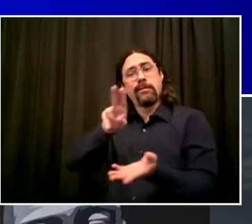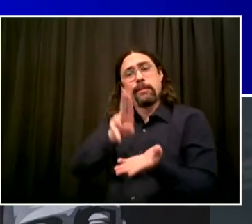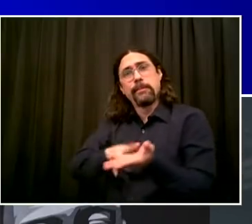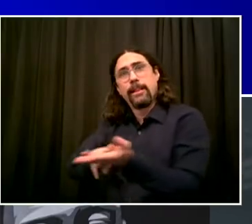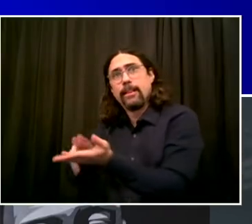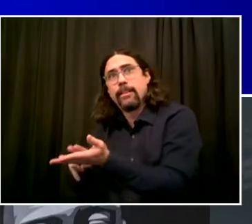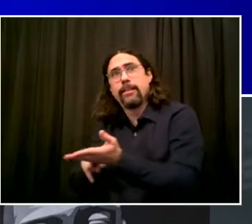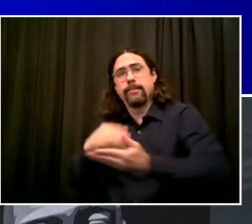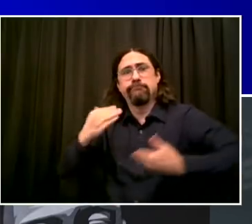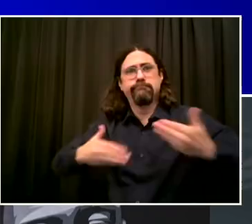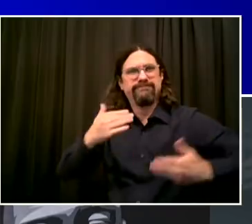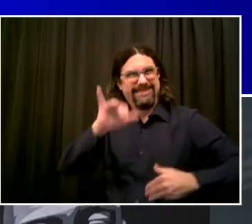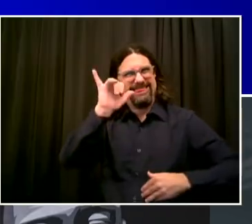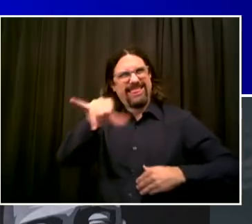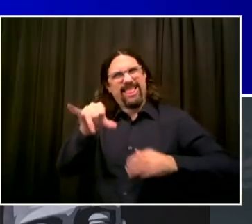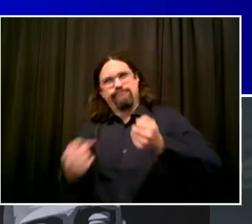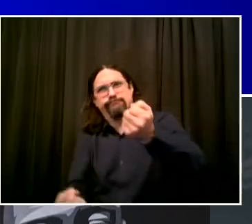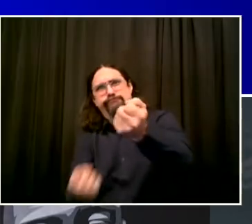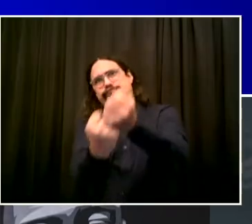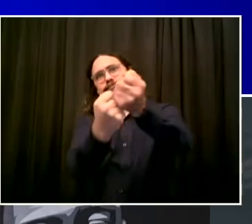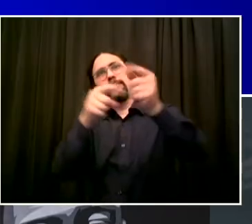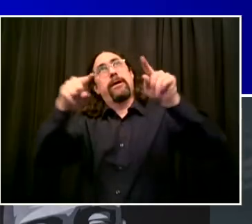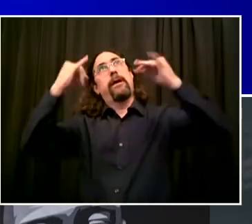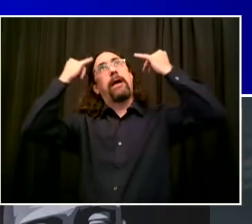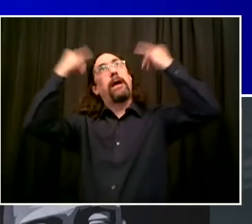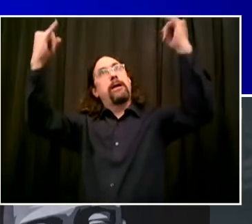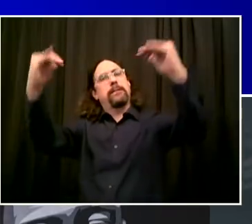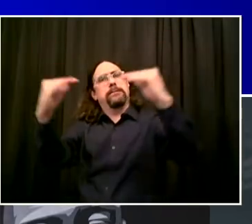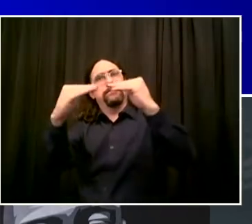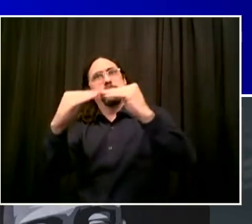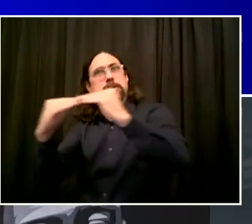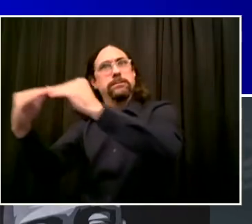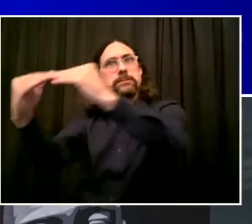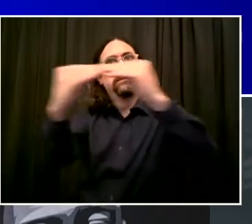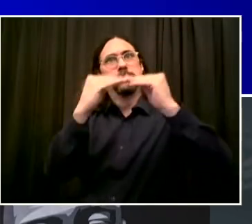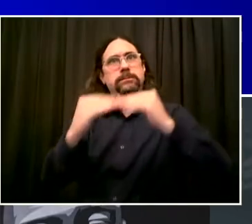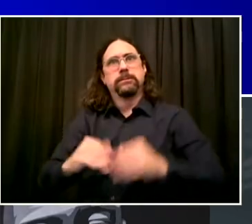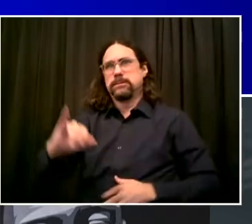STEP IN THAT DIRECTION. NOW, TO REALLY